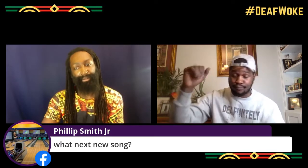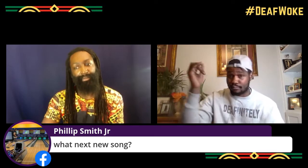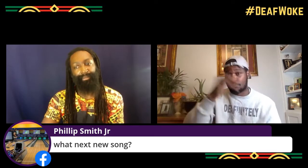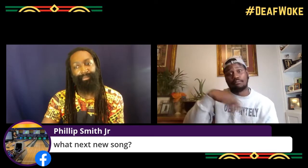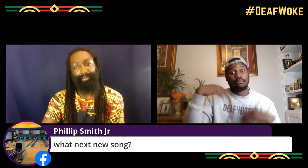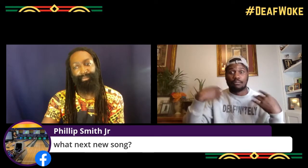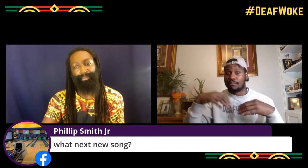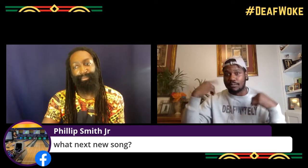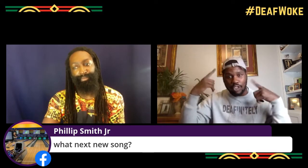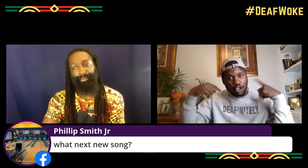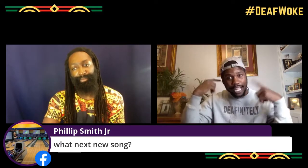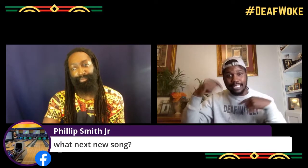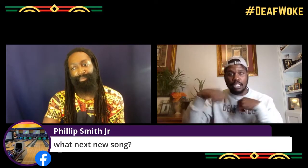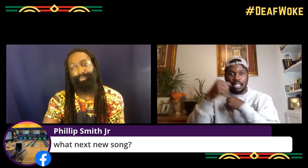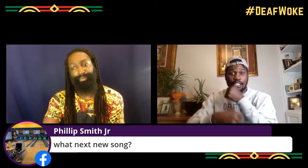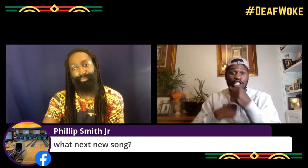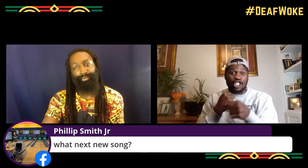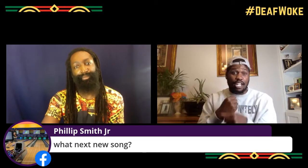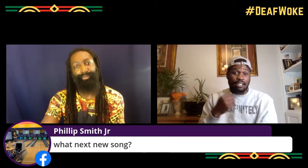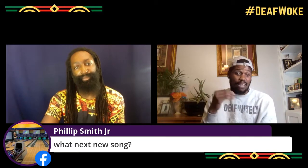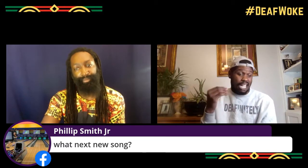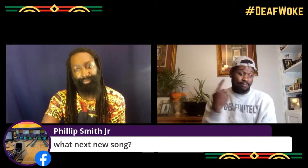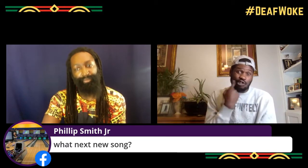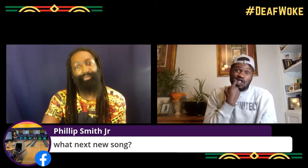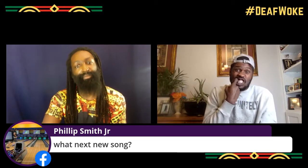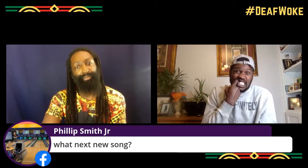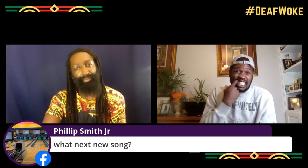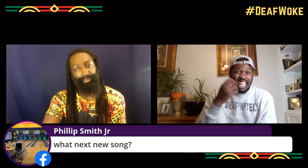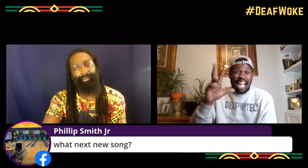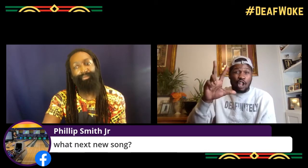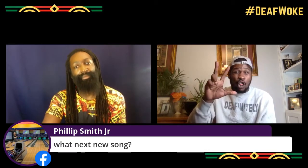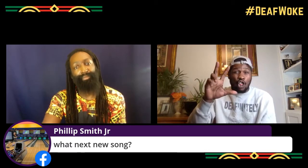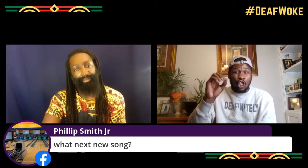Through a different portion of classes that have been offered and that's being taken off crazy.